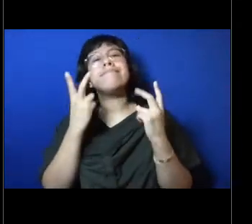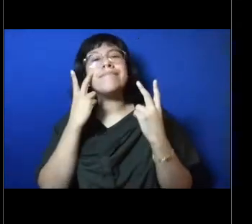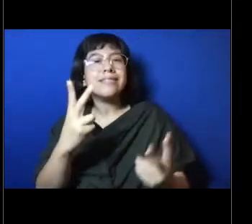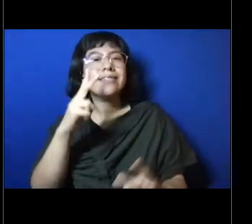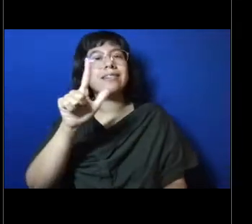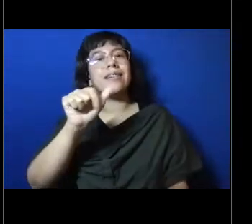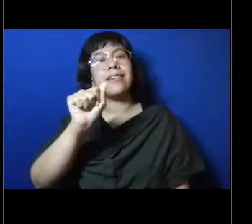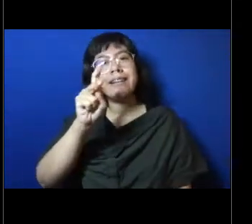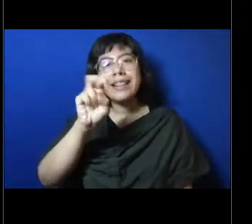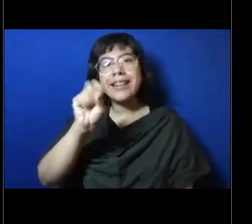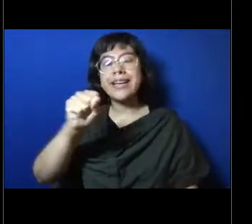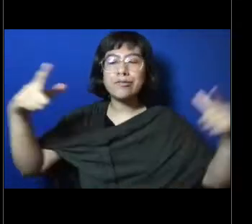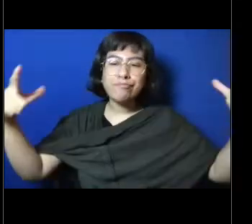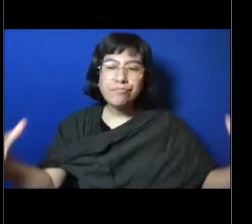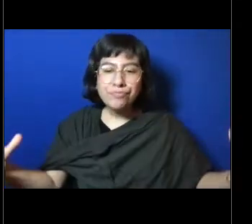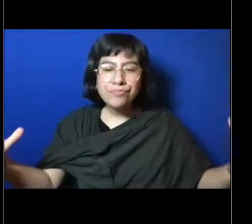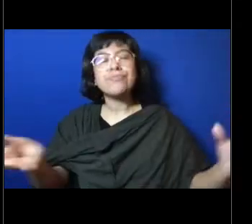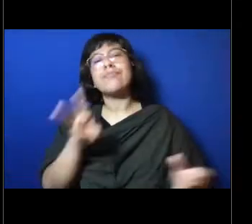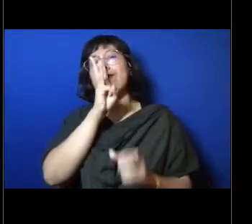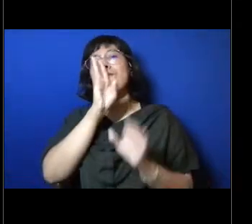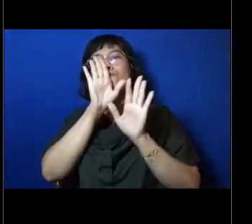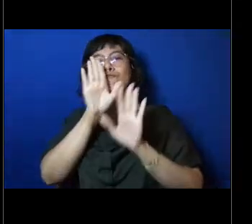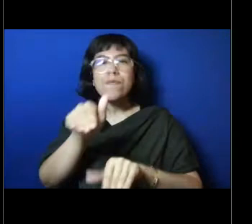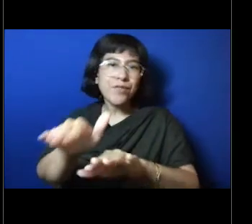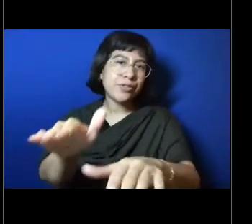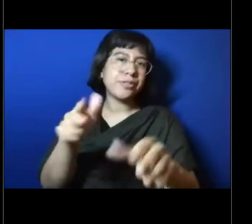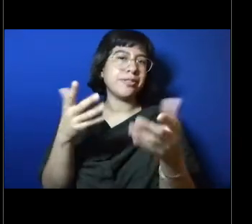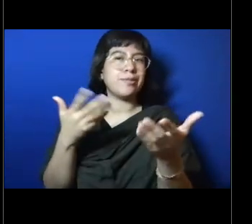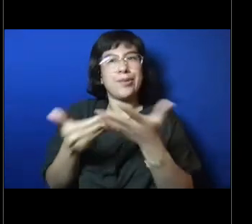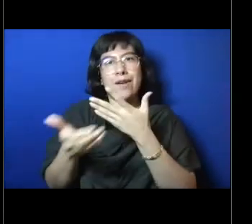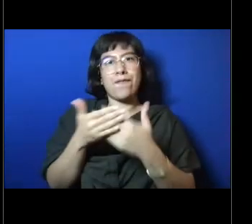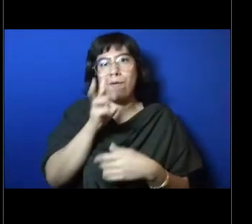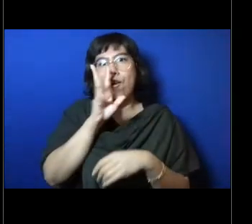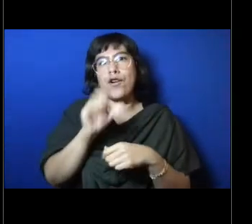streams, rivers, whatever water I could find